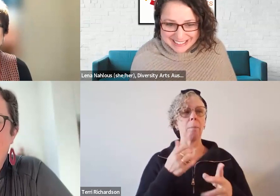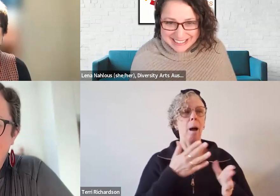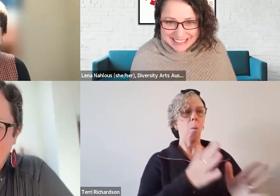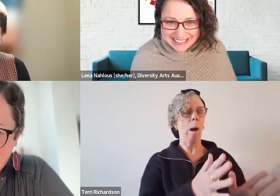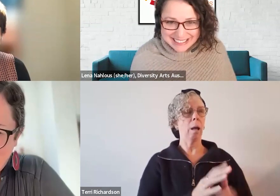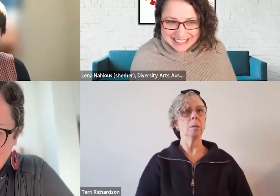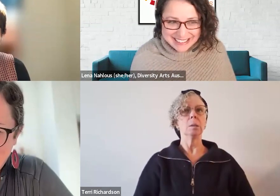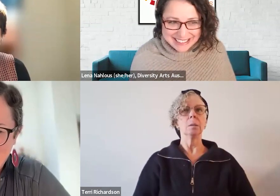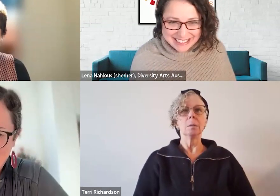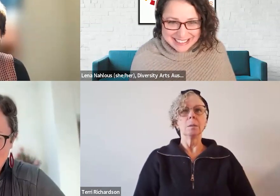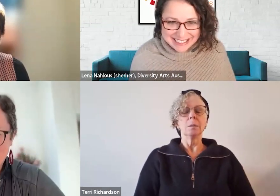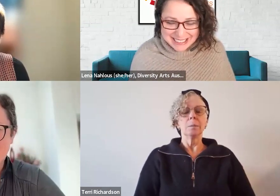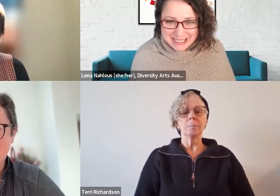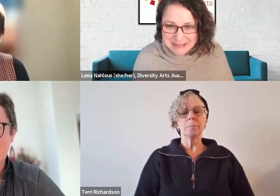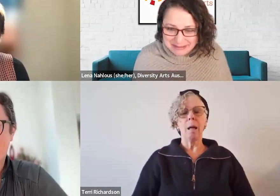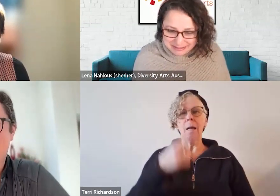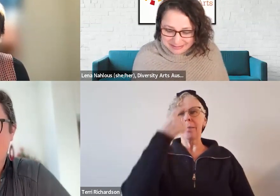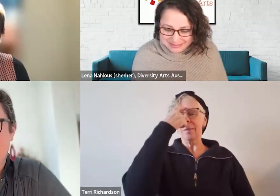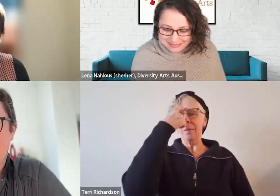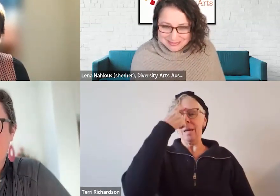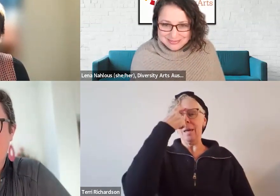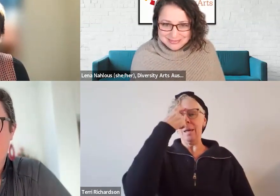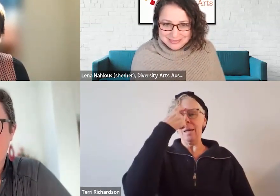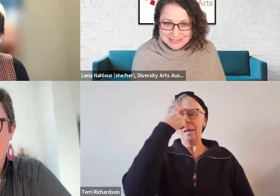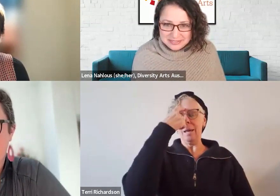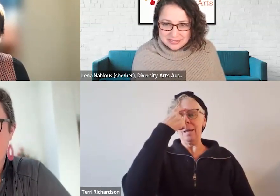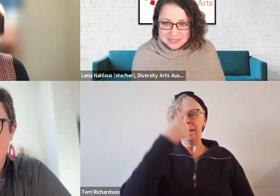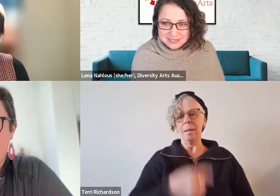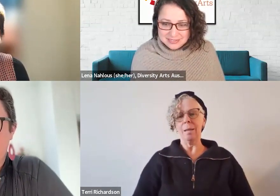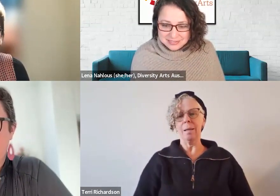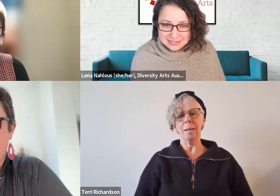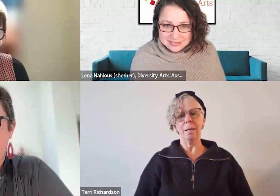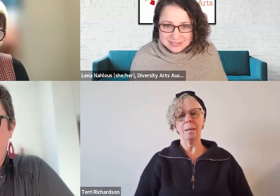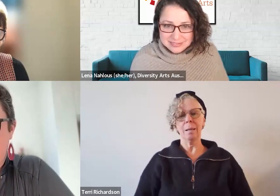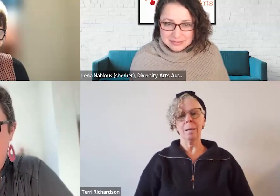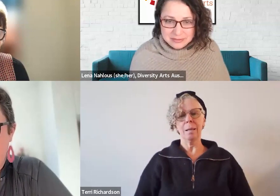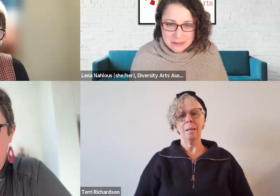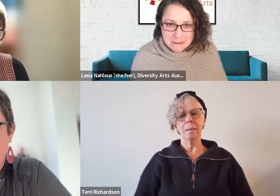Look, I think that there are some people in some organisations who are